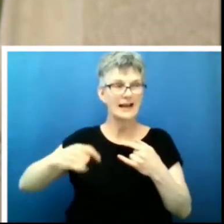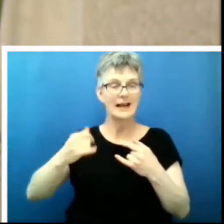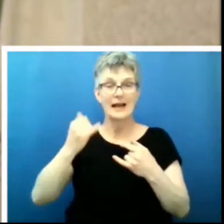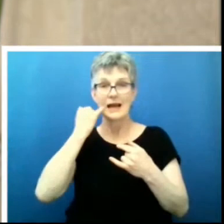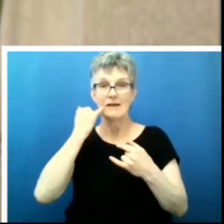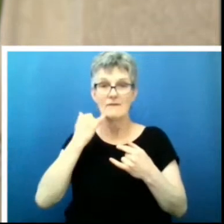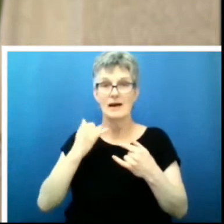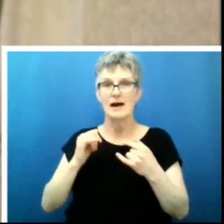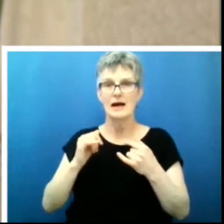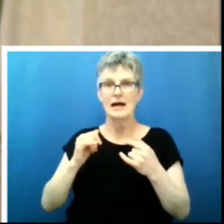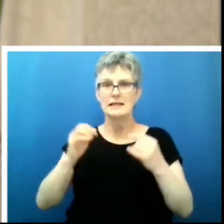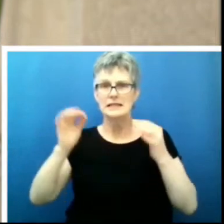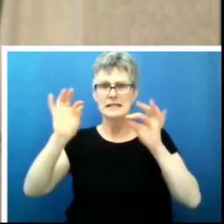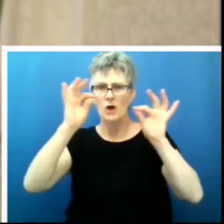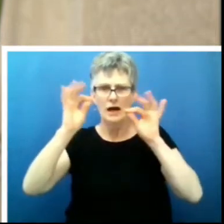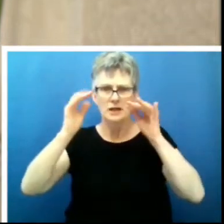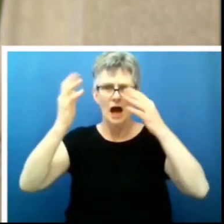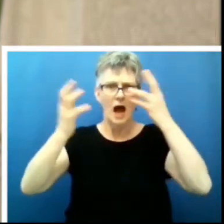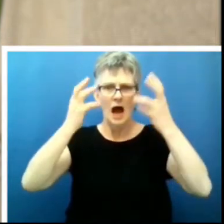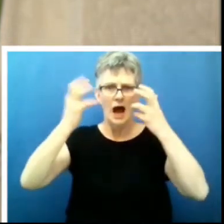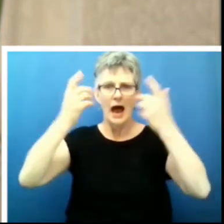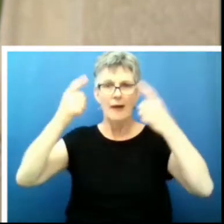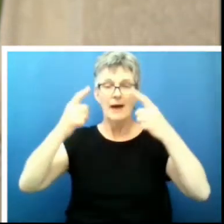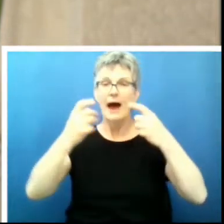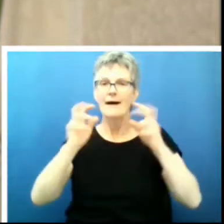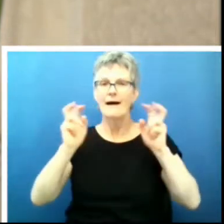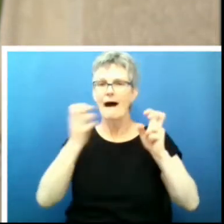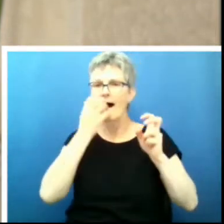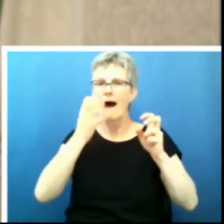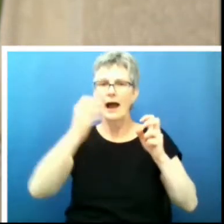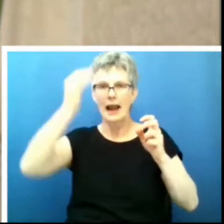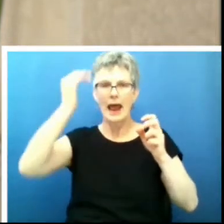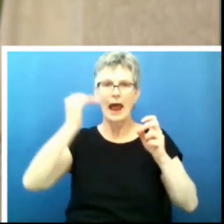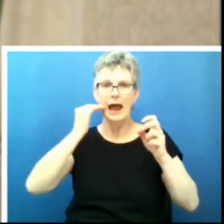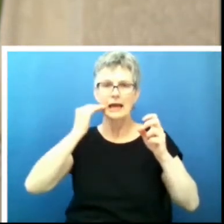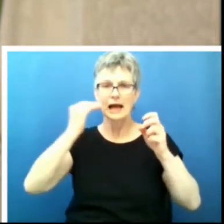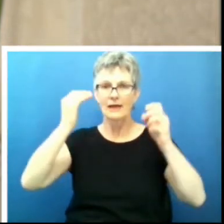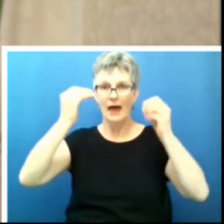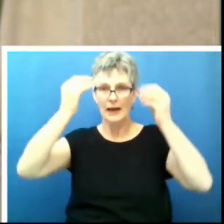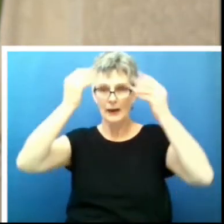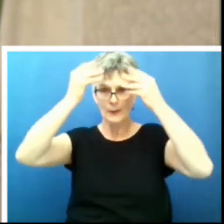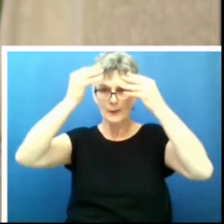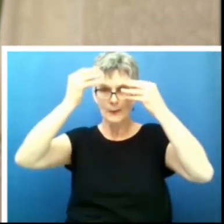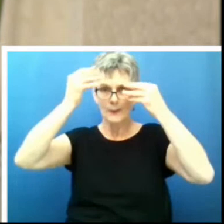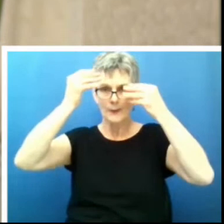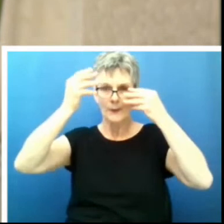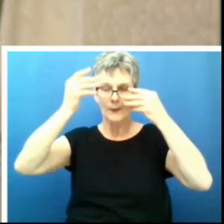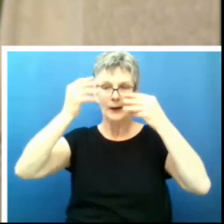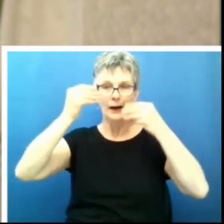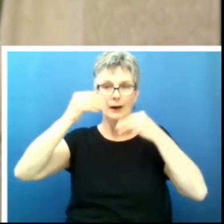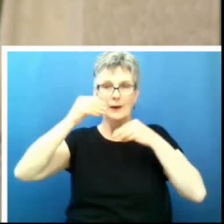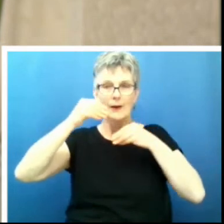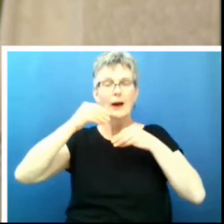into our core, heating up our body, helping support our immune system. And then that cold gut's stiff energy